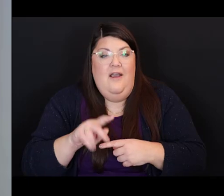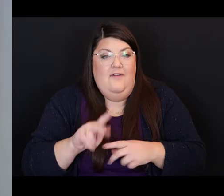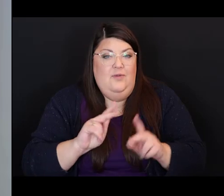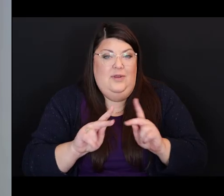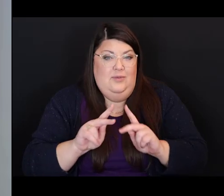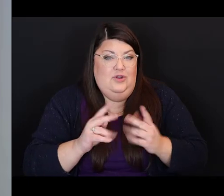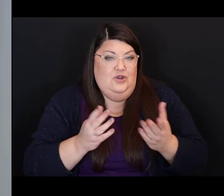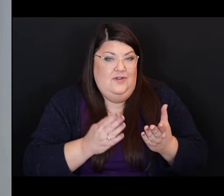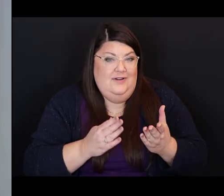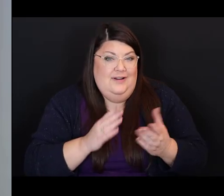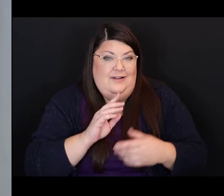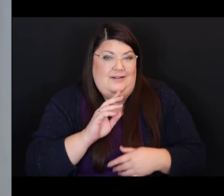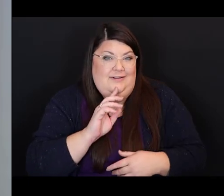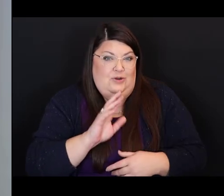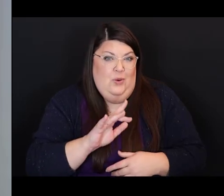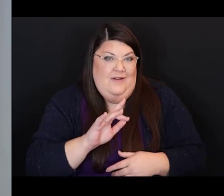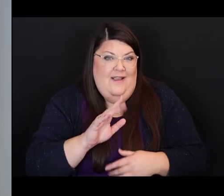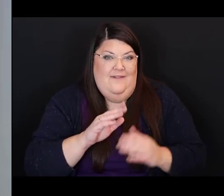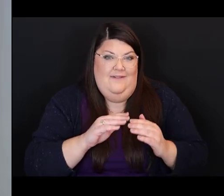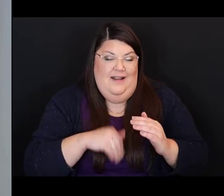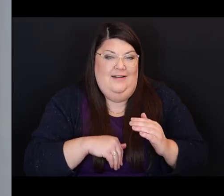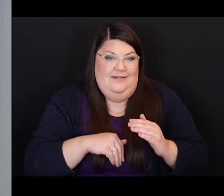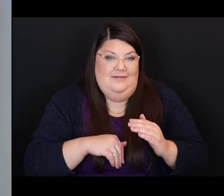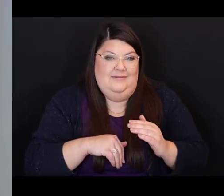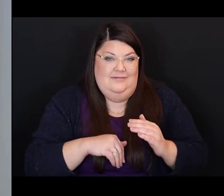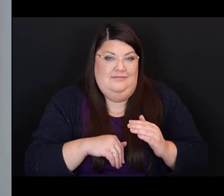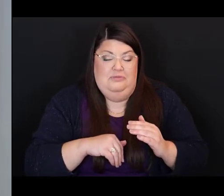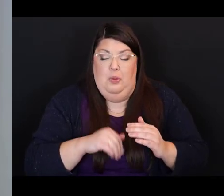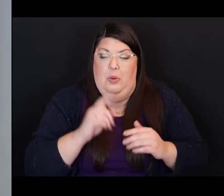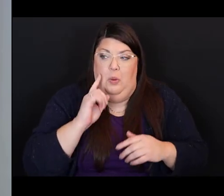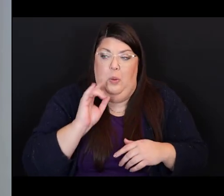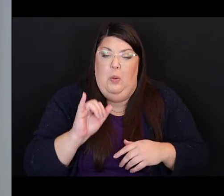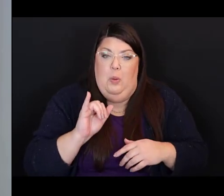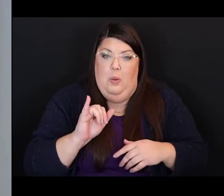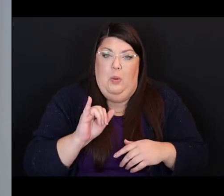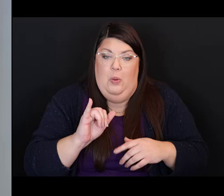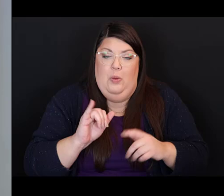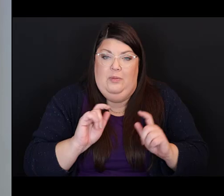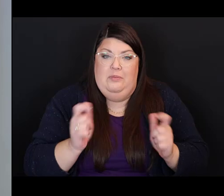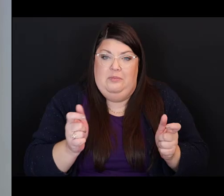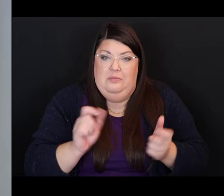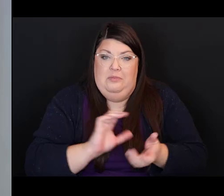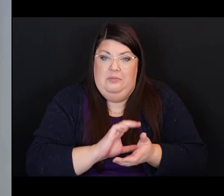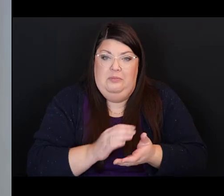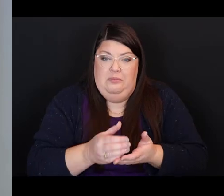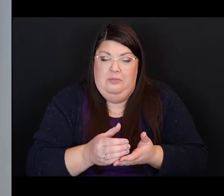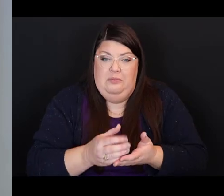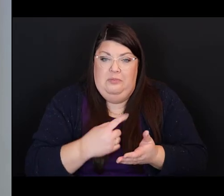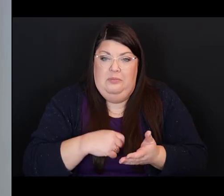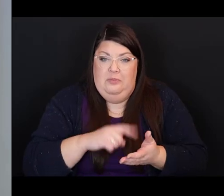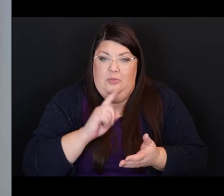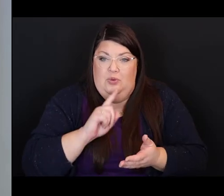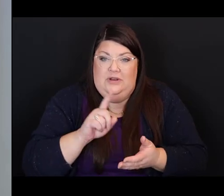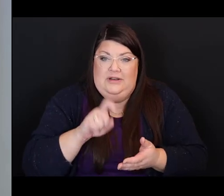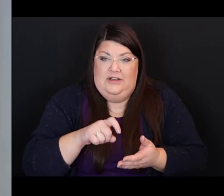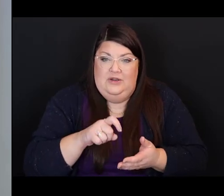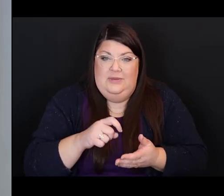serving are 25 and younger. So, we thought that's significant, that we need to really be able to be